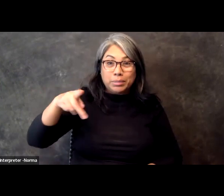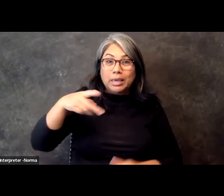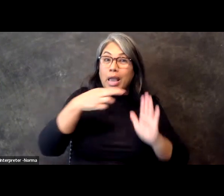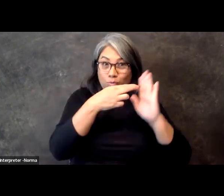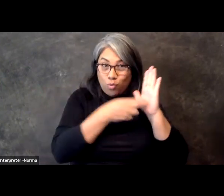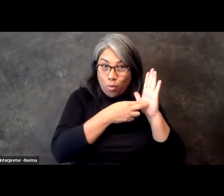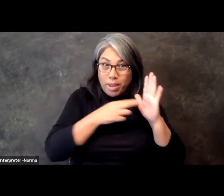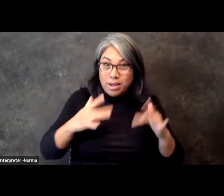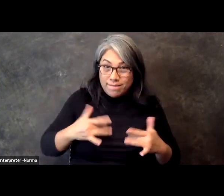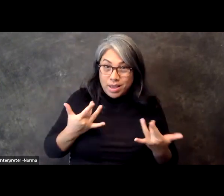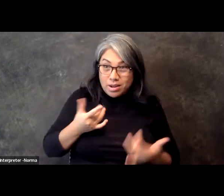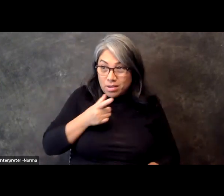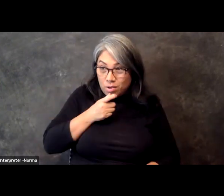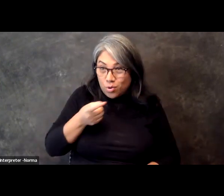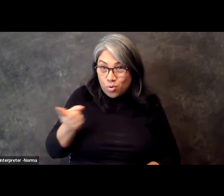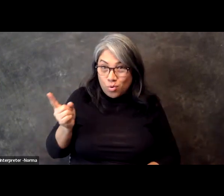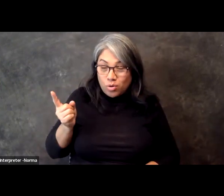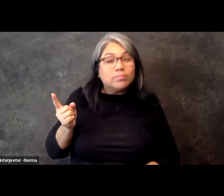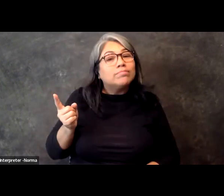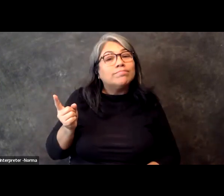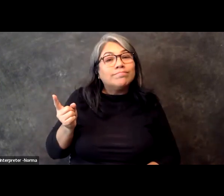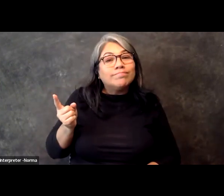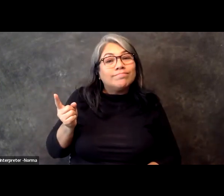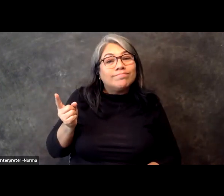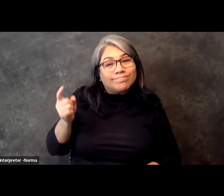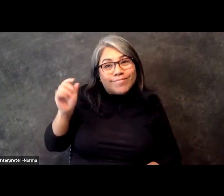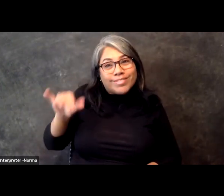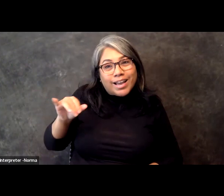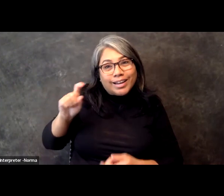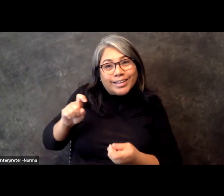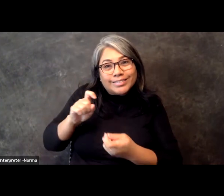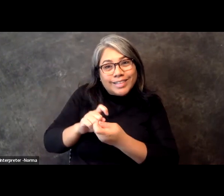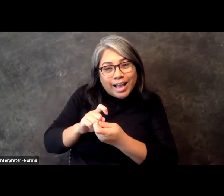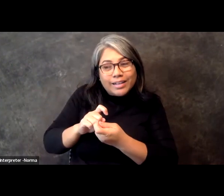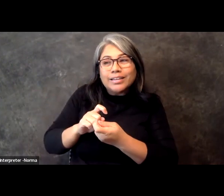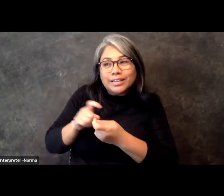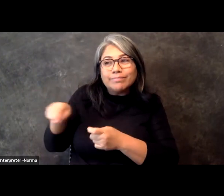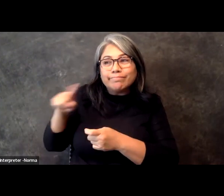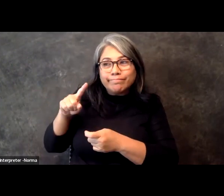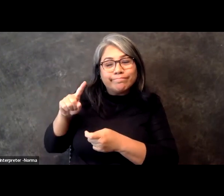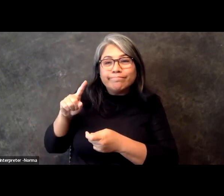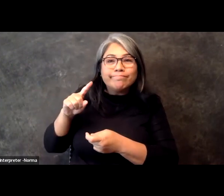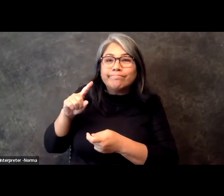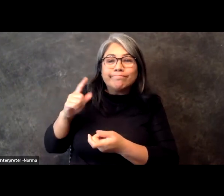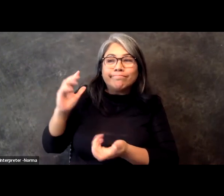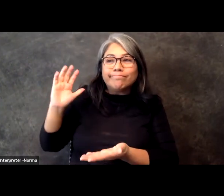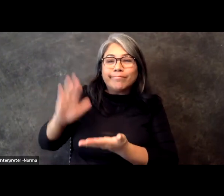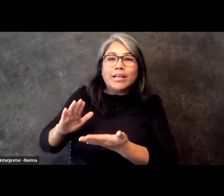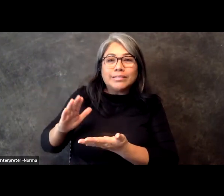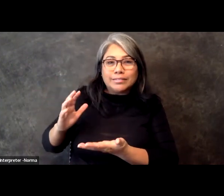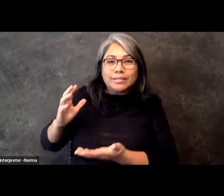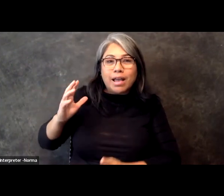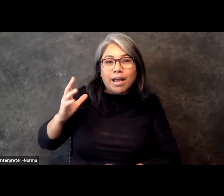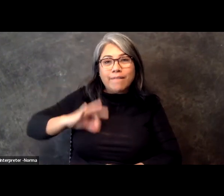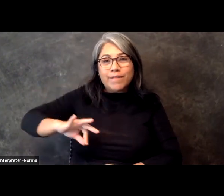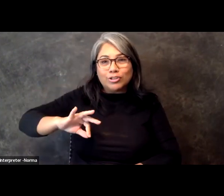are exactly those who are the most digitally disadvantaged. 80% have an income that is under